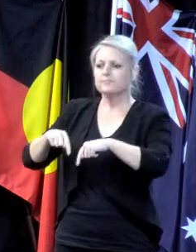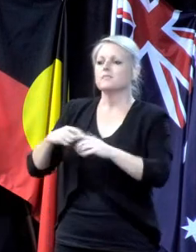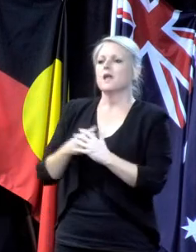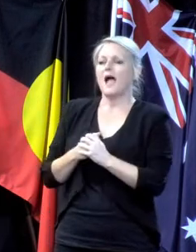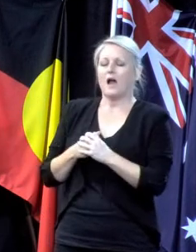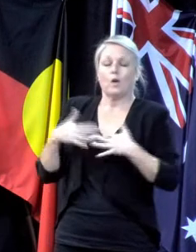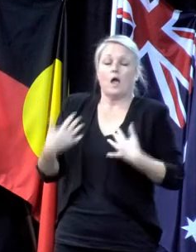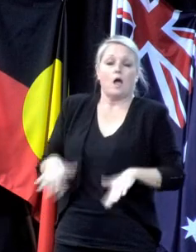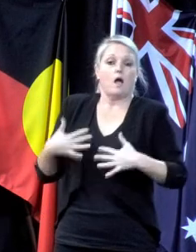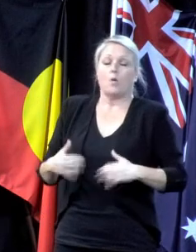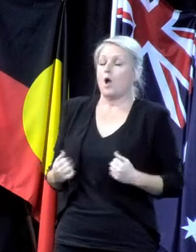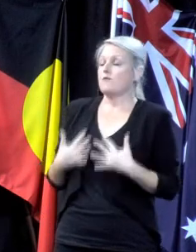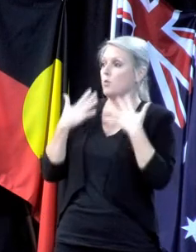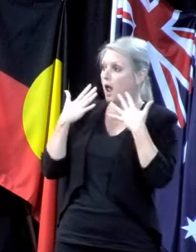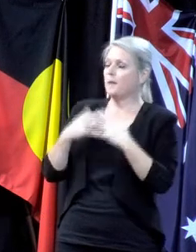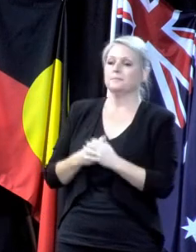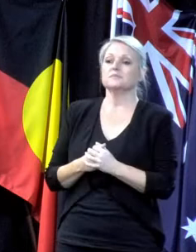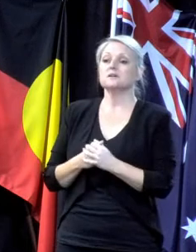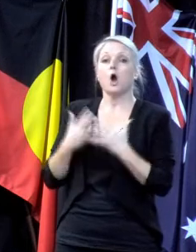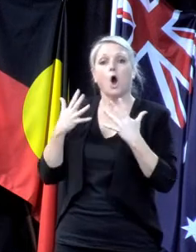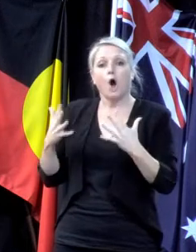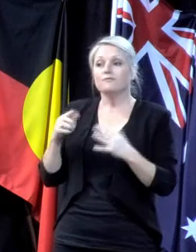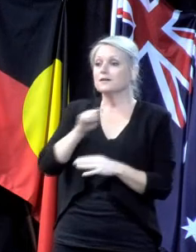They advertise it on their website so it’s seen on their websites as well.